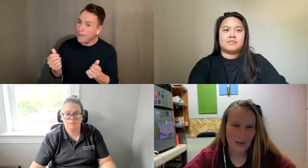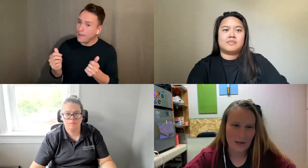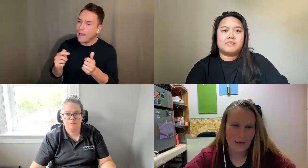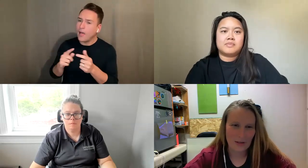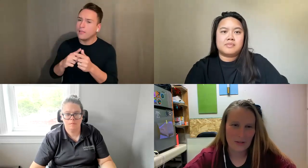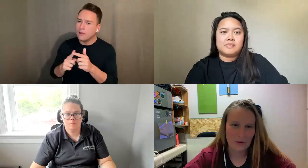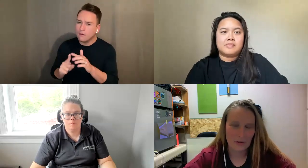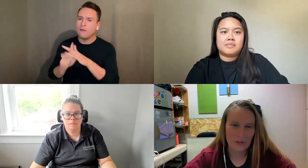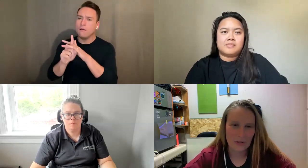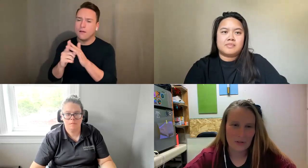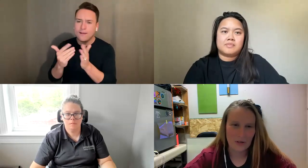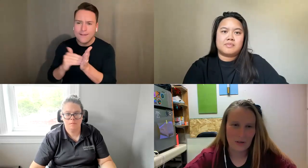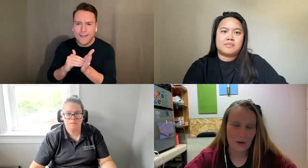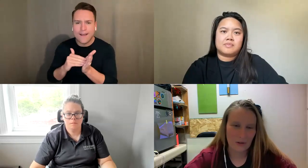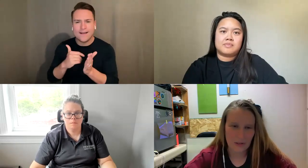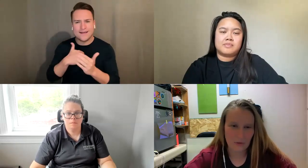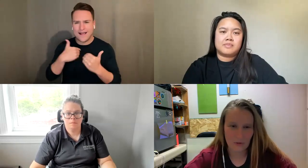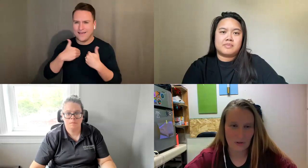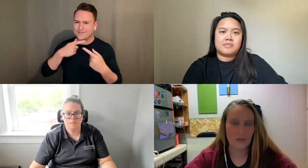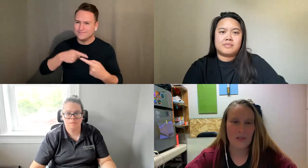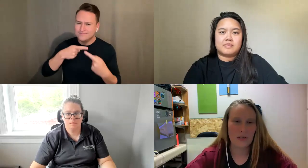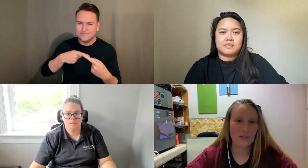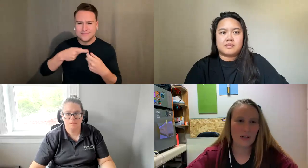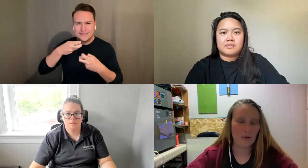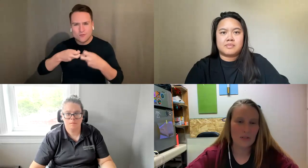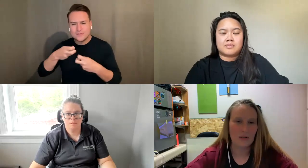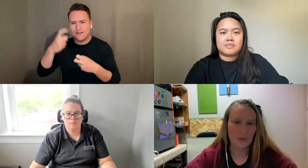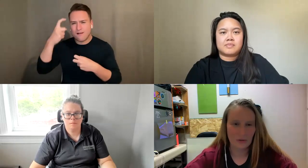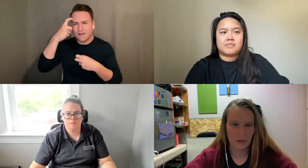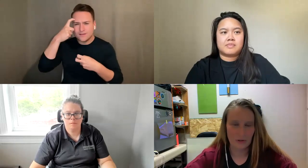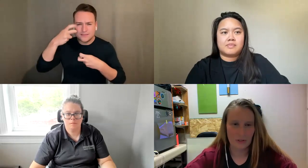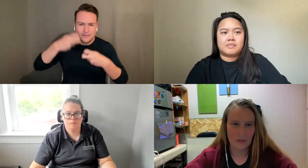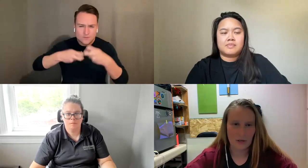And I had difficulties, I had cognitive difficulties, physical difficulties.